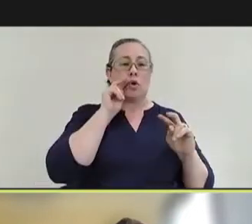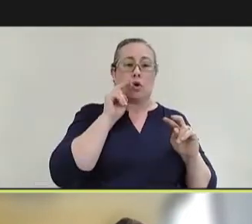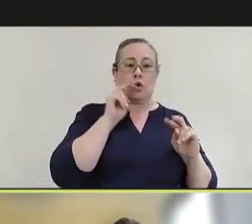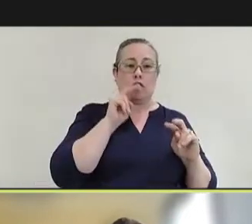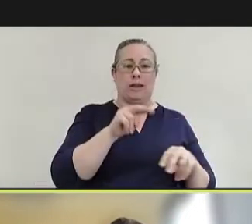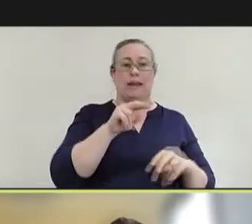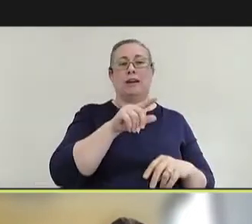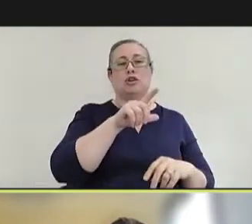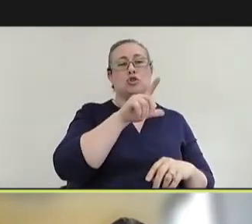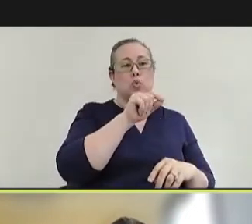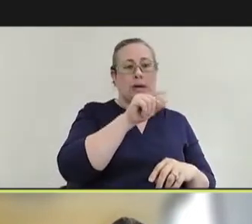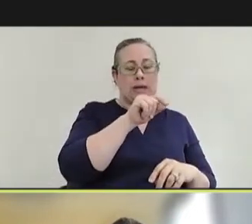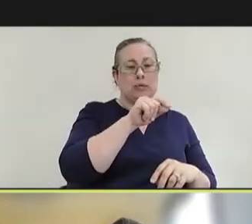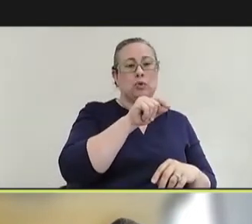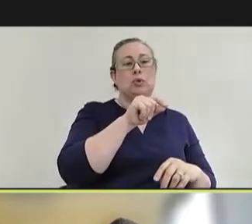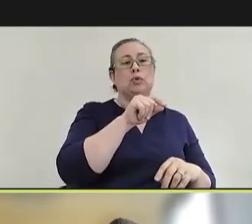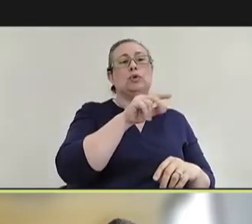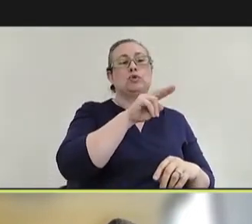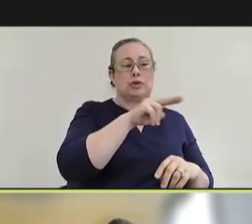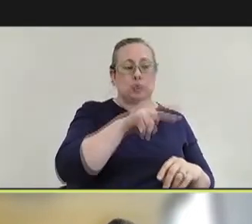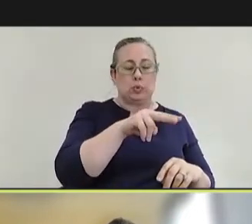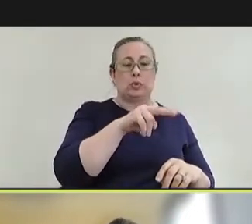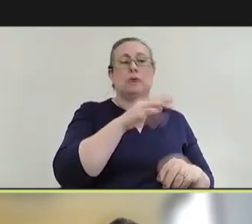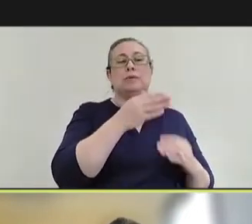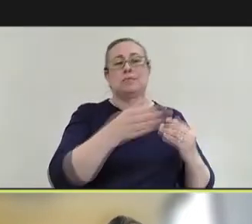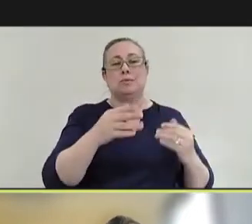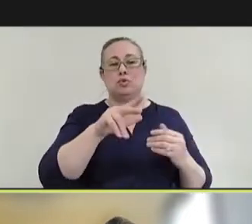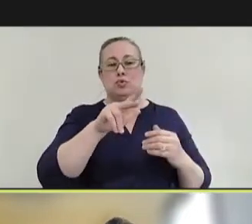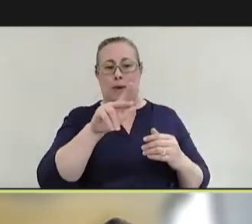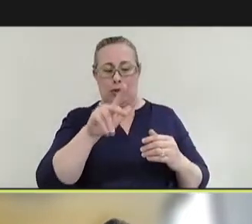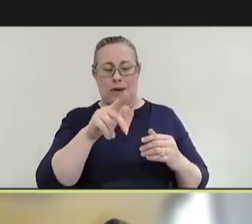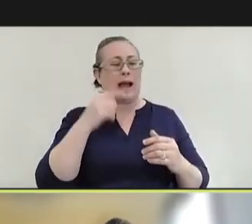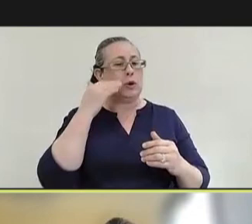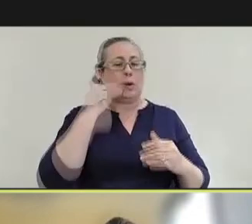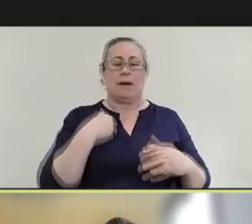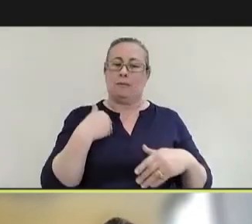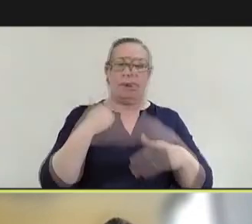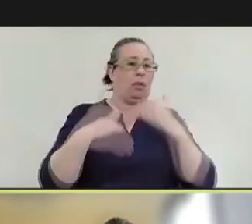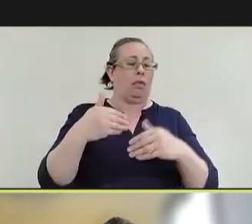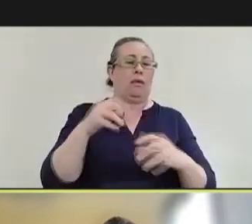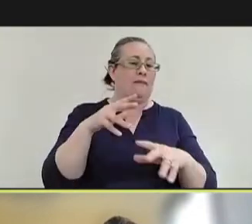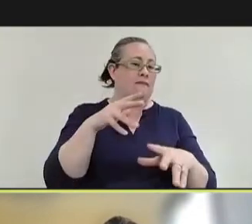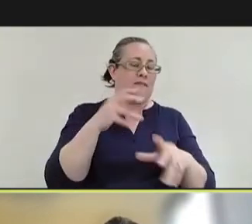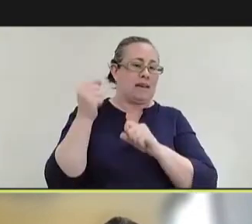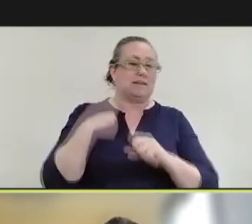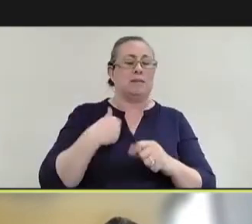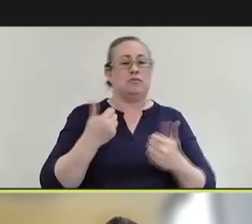2019 data. I know I'm flying through this, but I know we're behind, so I'm trying to keep on time,